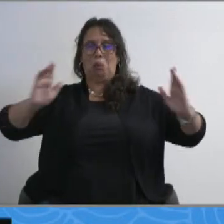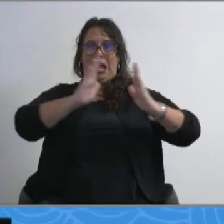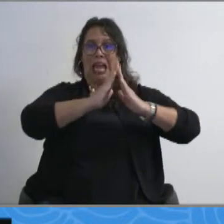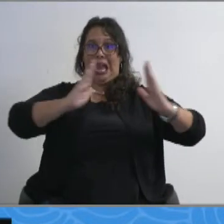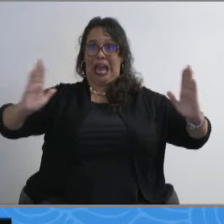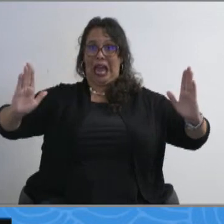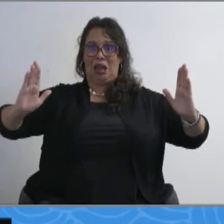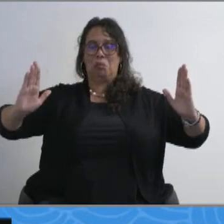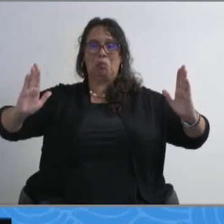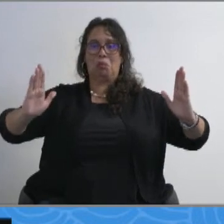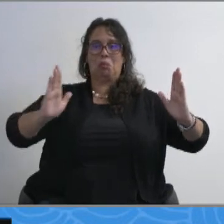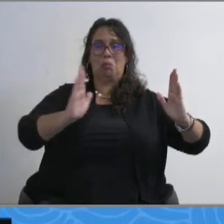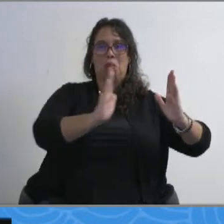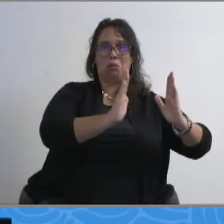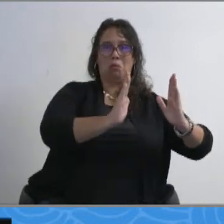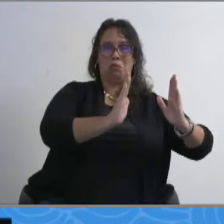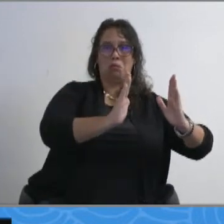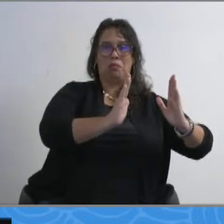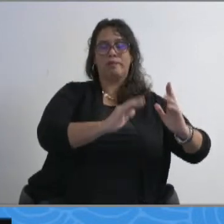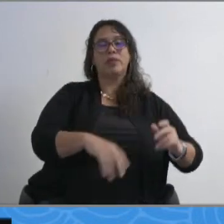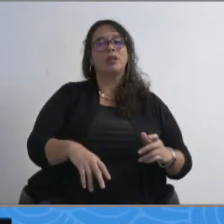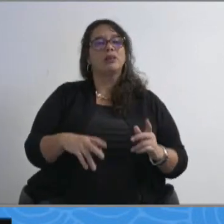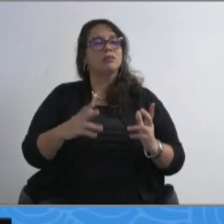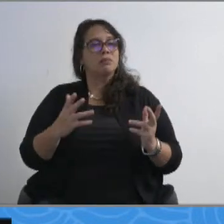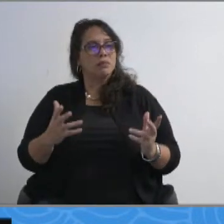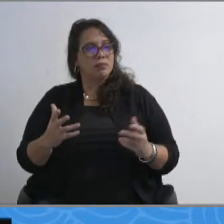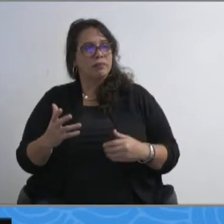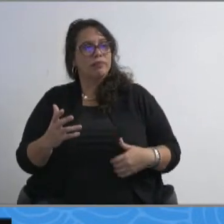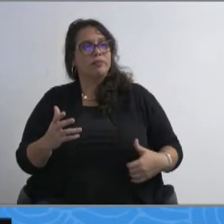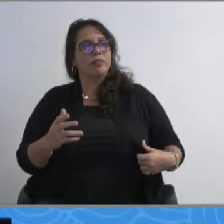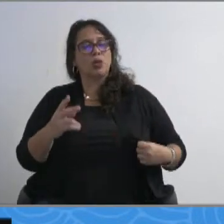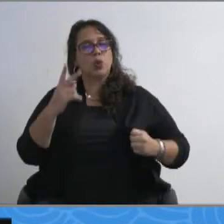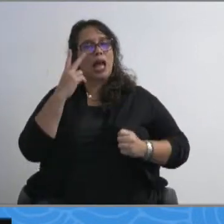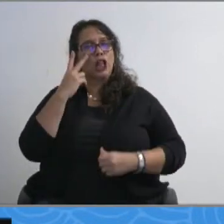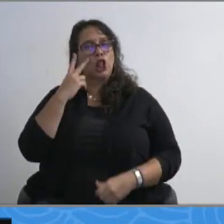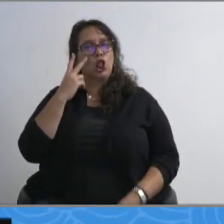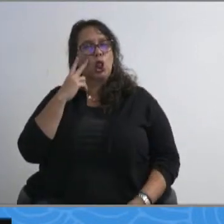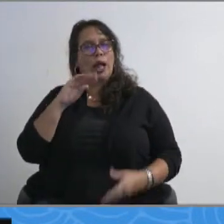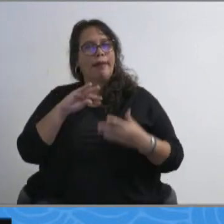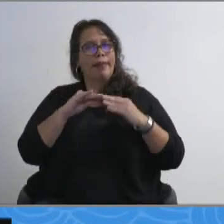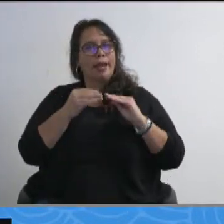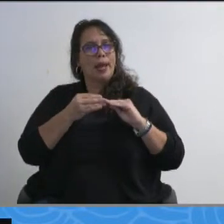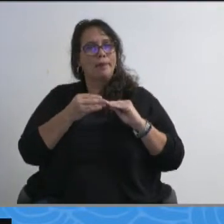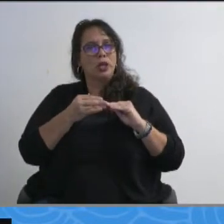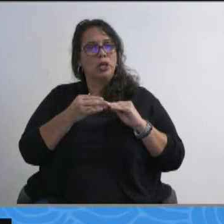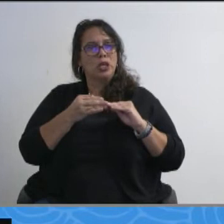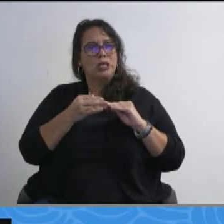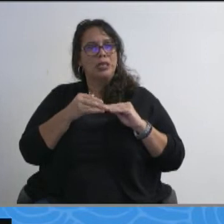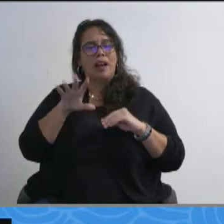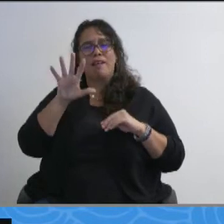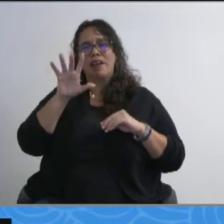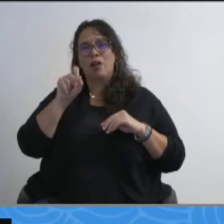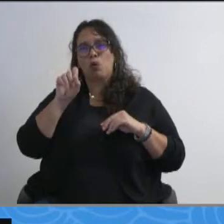Now, what I can say about this though is when I take a look at this gap, and this gap seems to be, and also this gap,